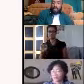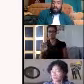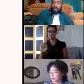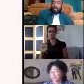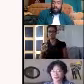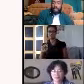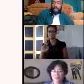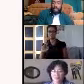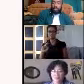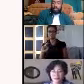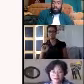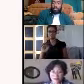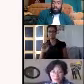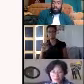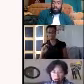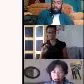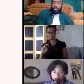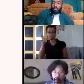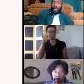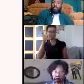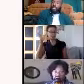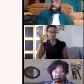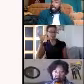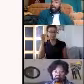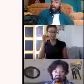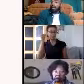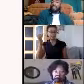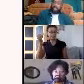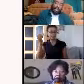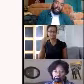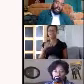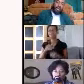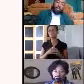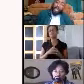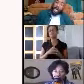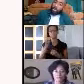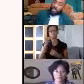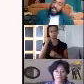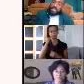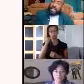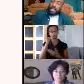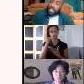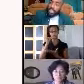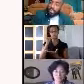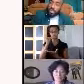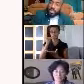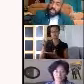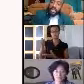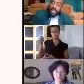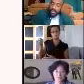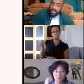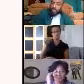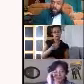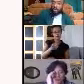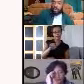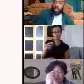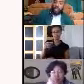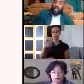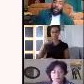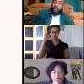well, if we just hire said Black person, said Indigenous person into this role that therefore